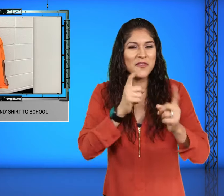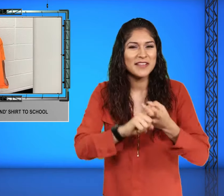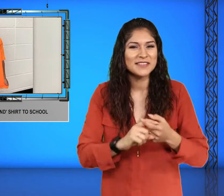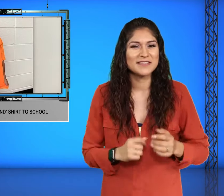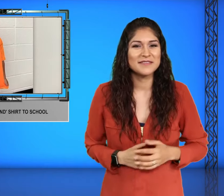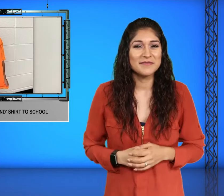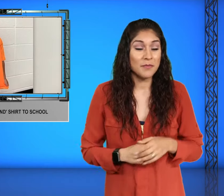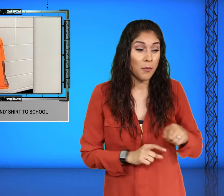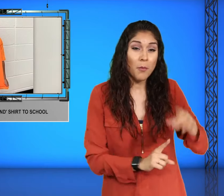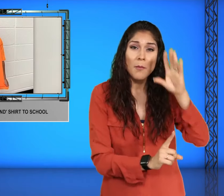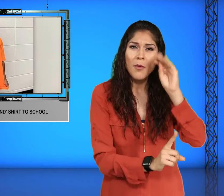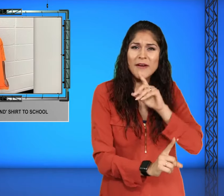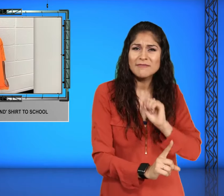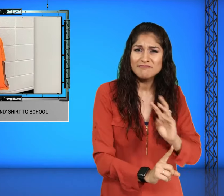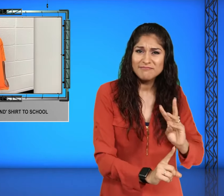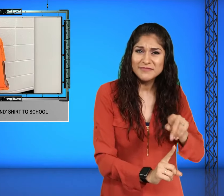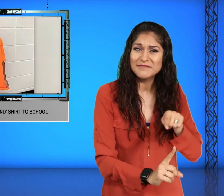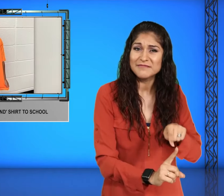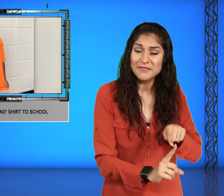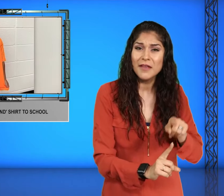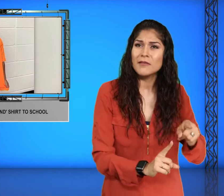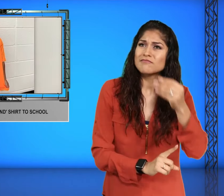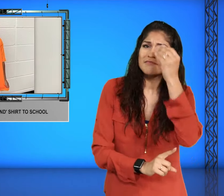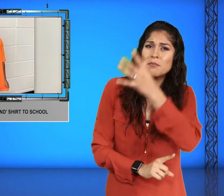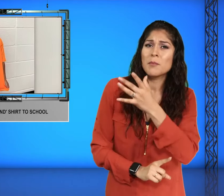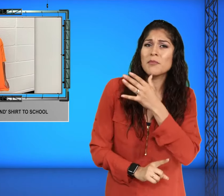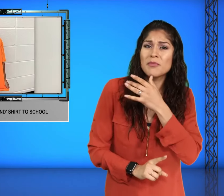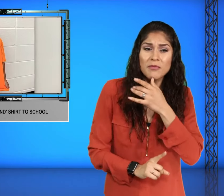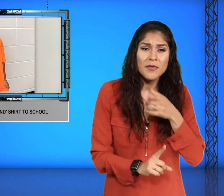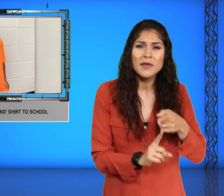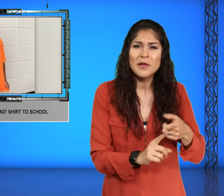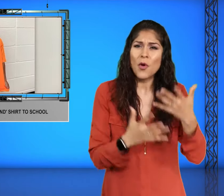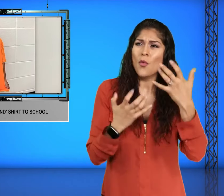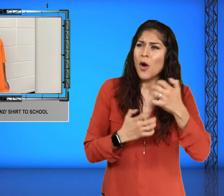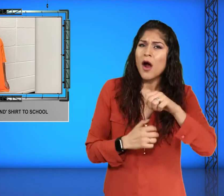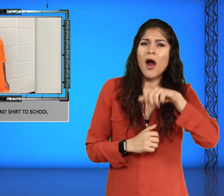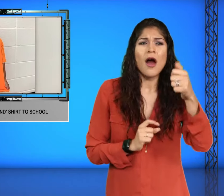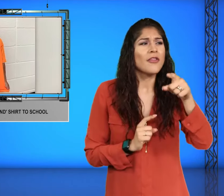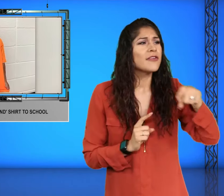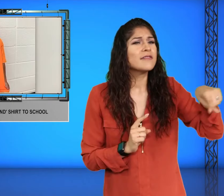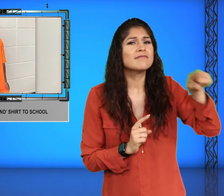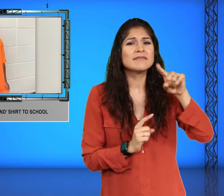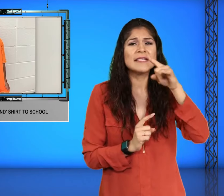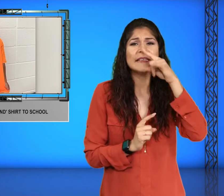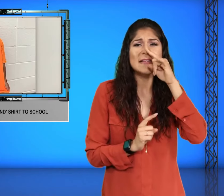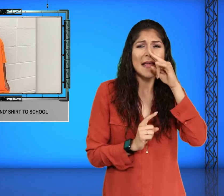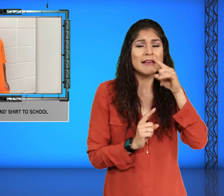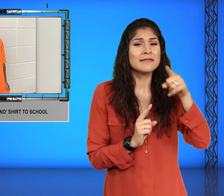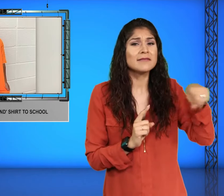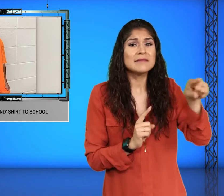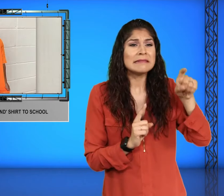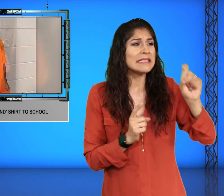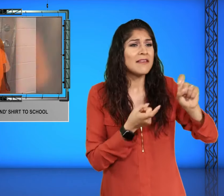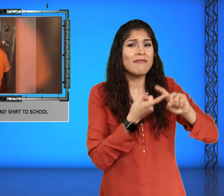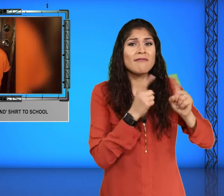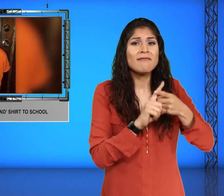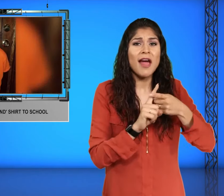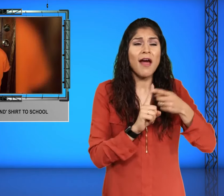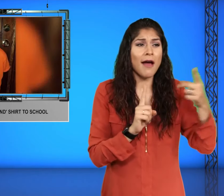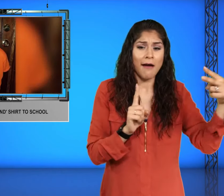any kind of shirt he wanted for his first day of first grade.